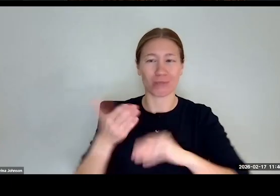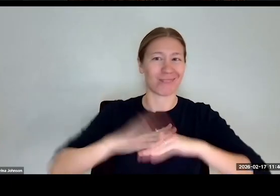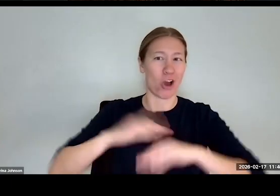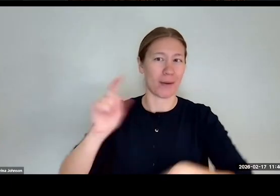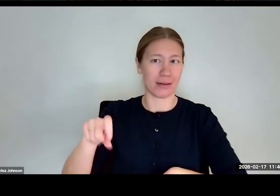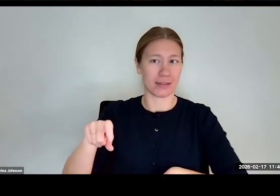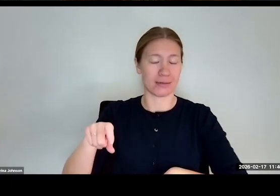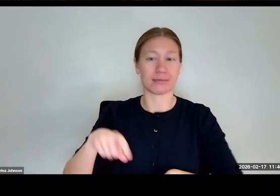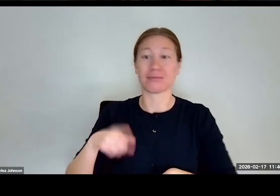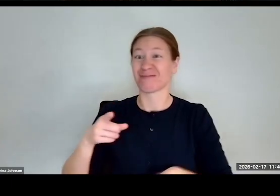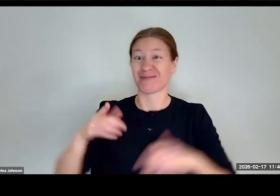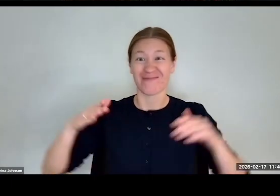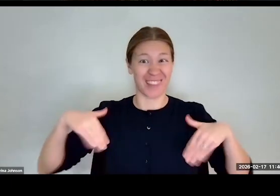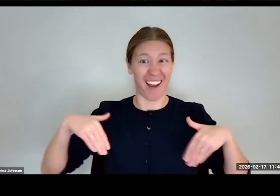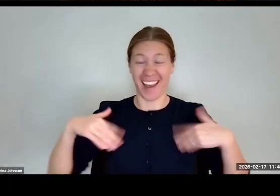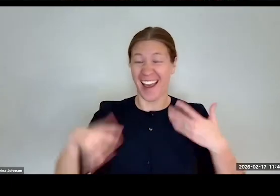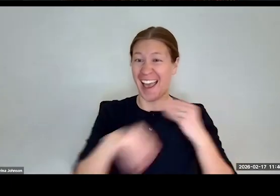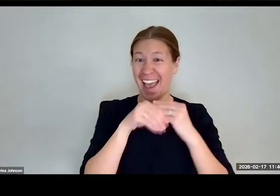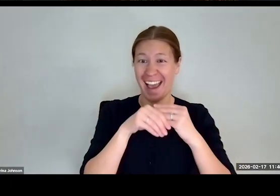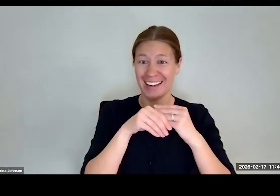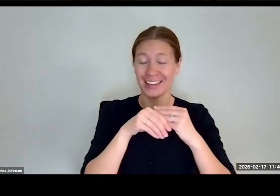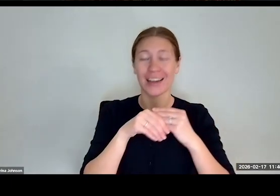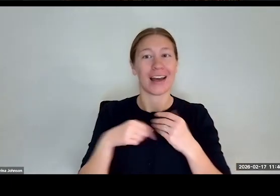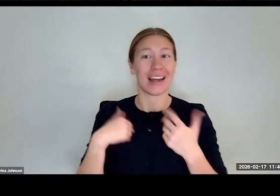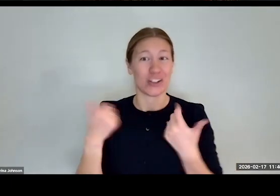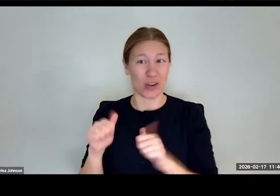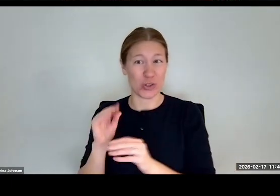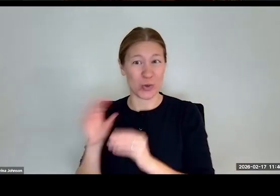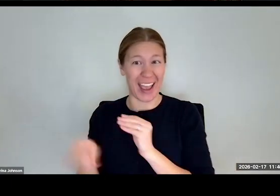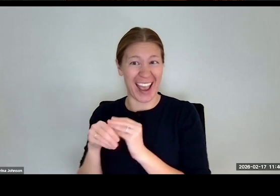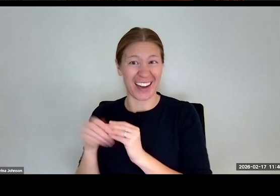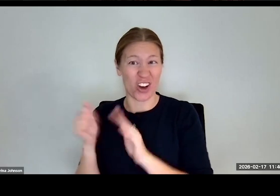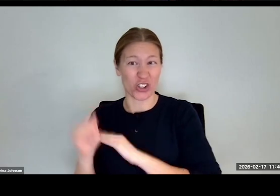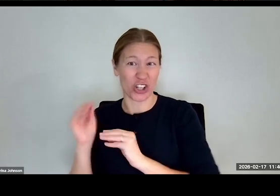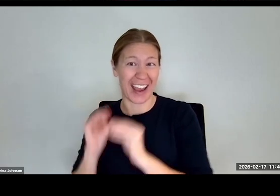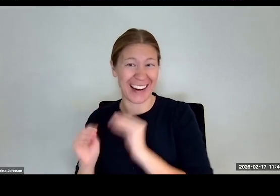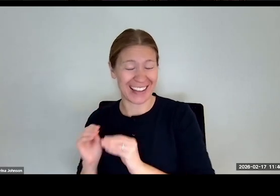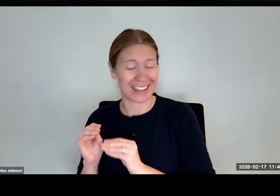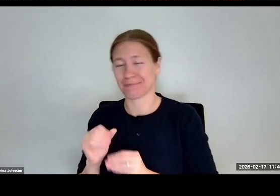and I try to add page numbers in the editing environment, they will not show up. So you need to do this step first.